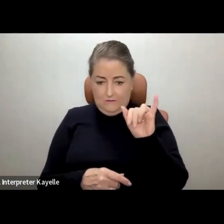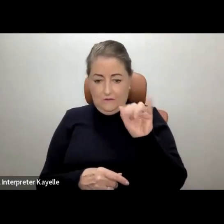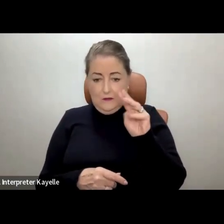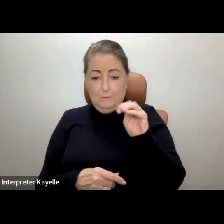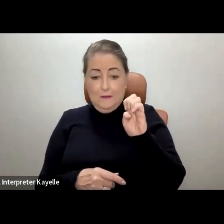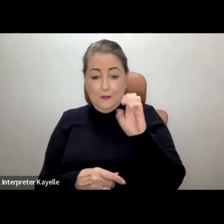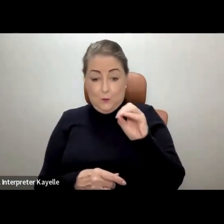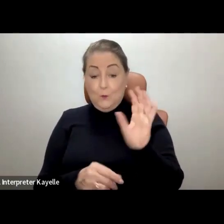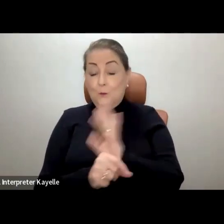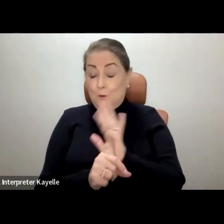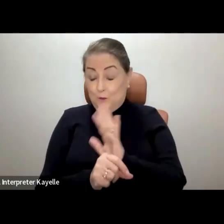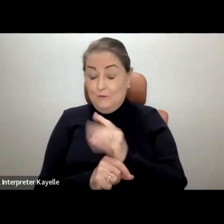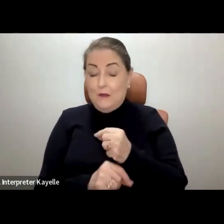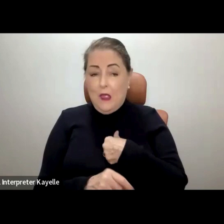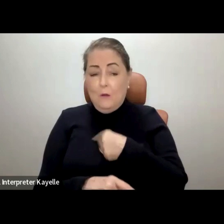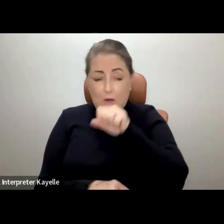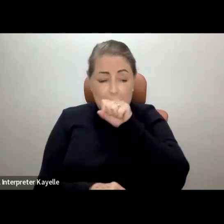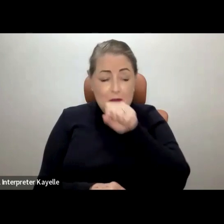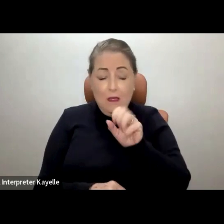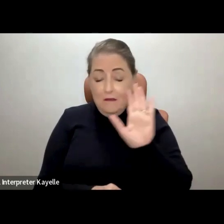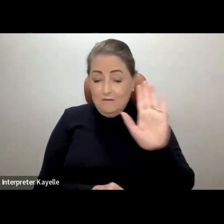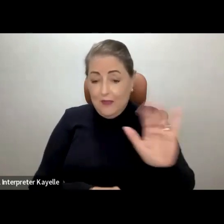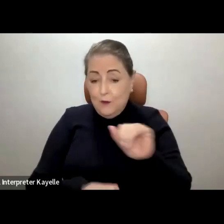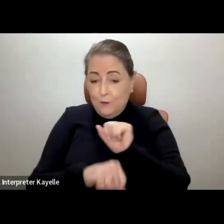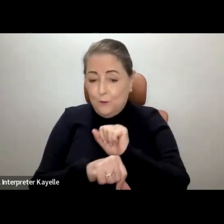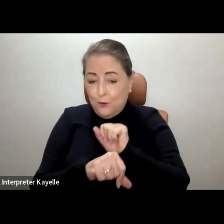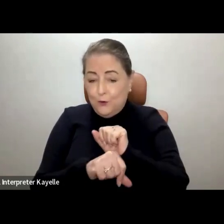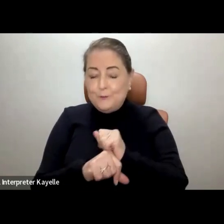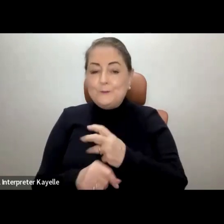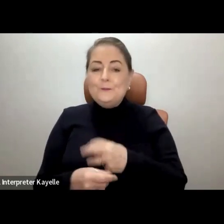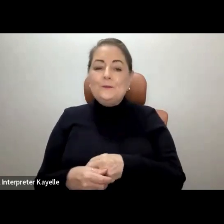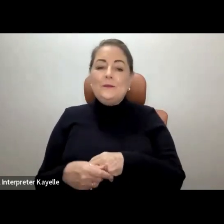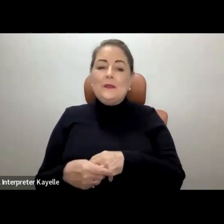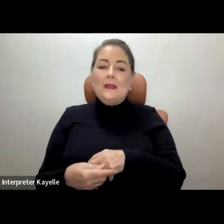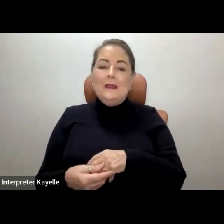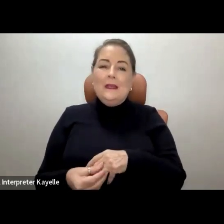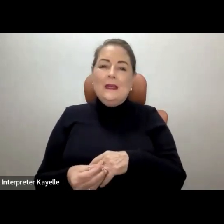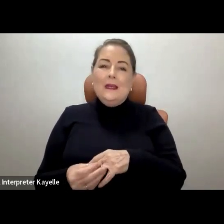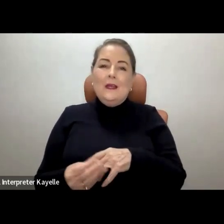and we love their work. And, and it really what it allowed was,